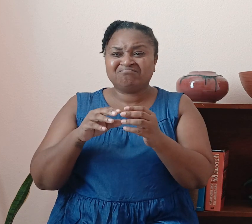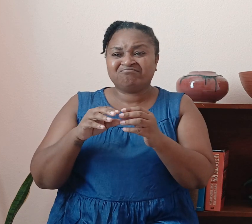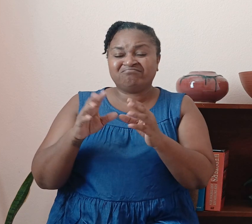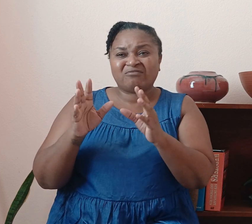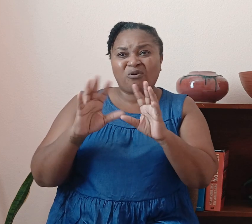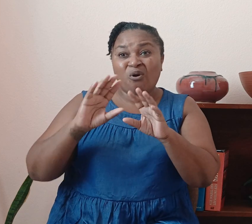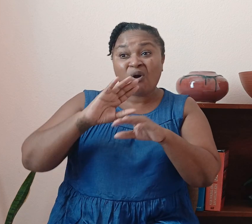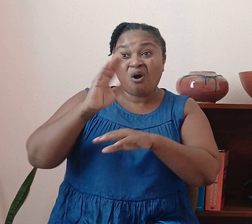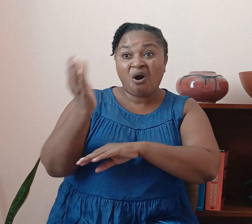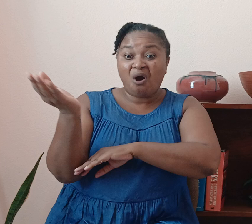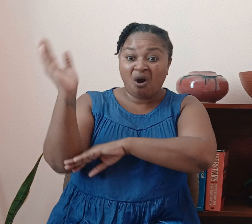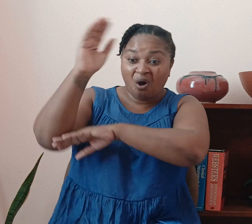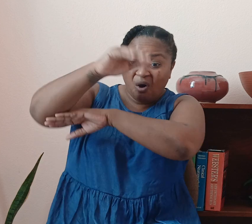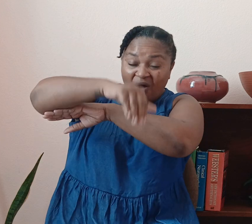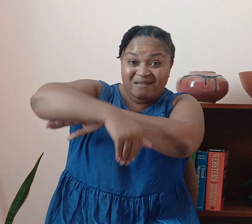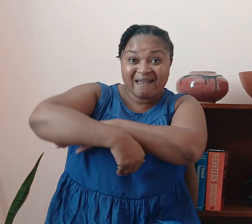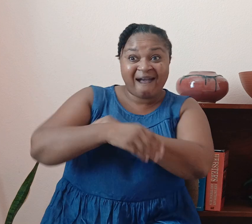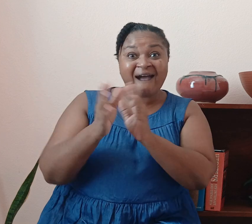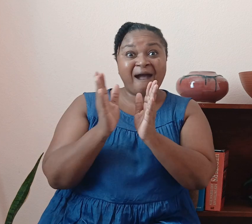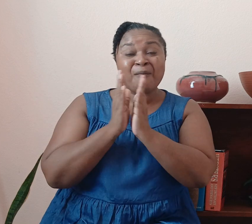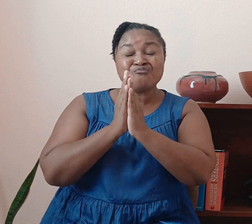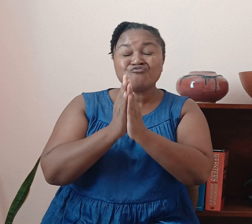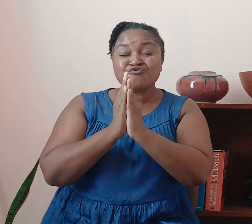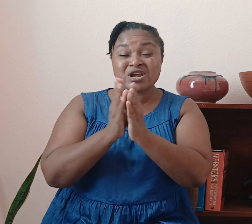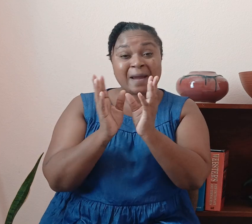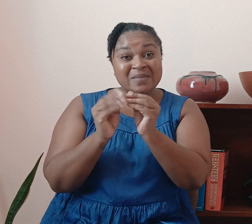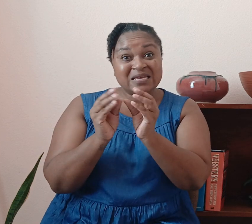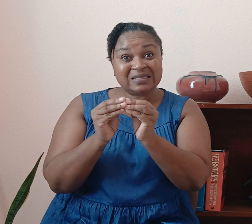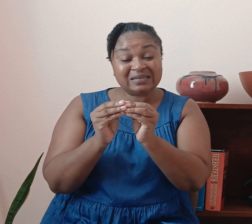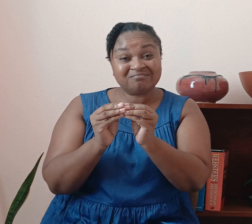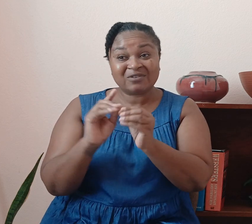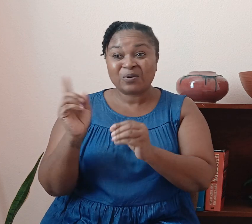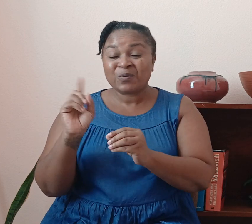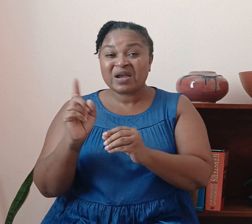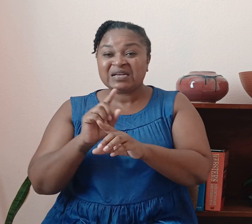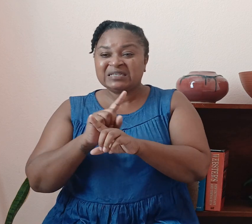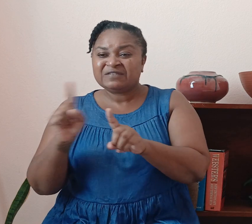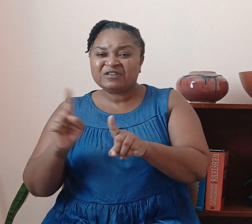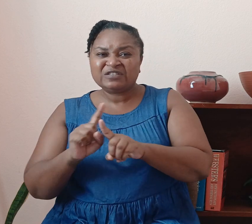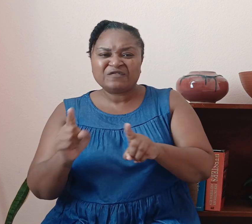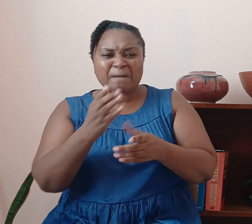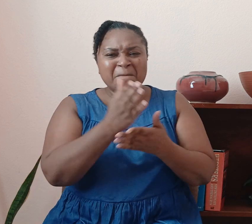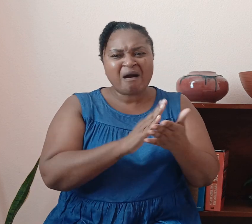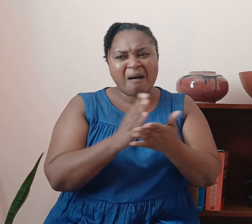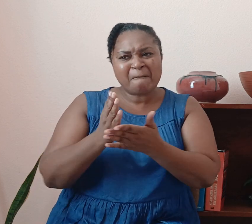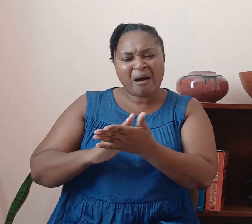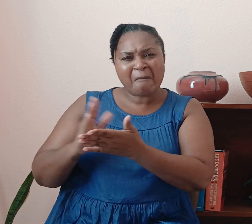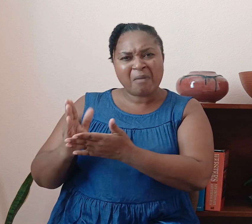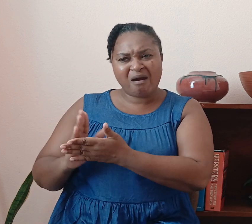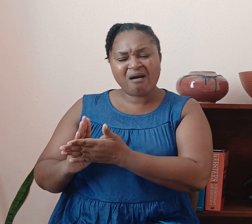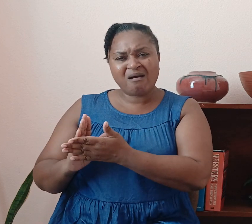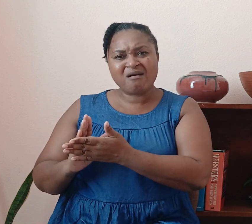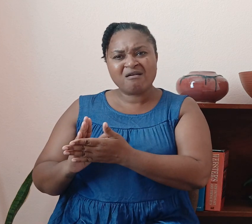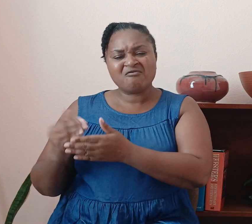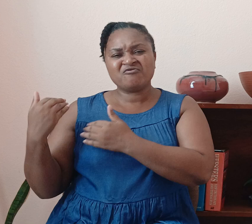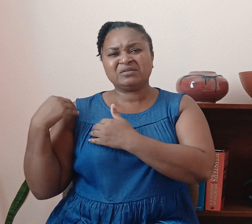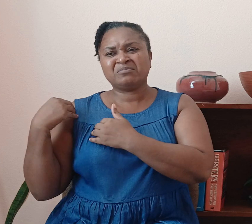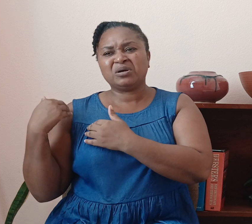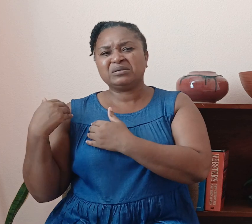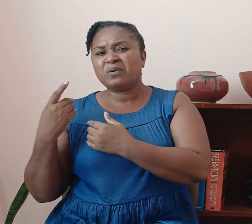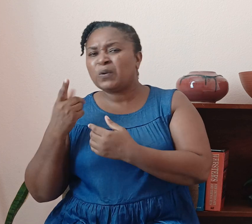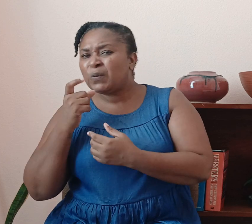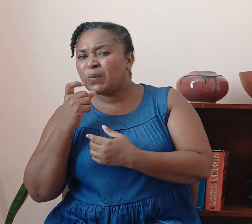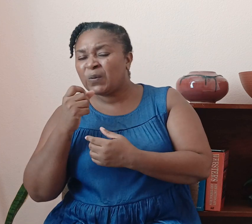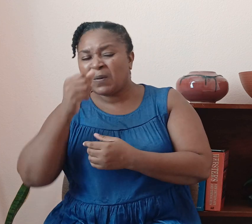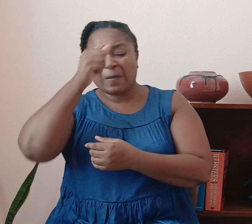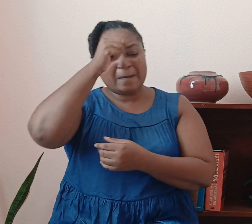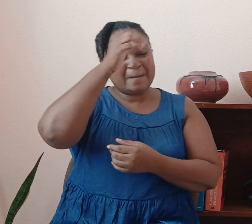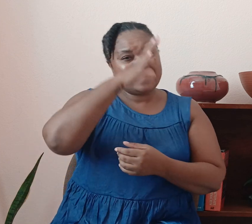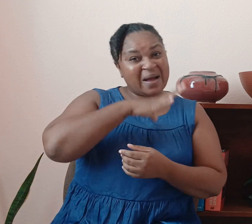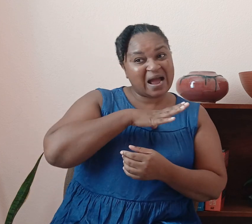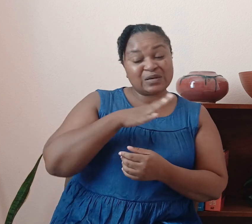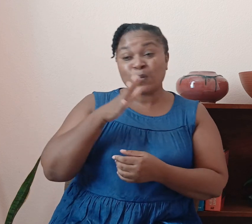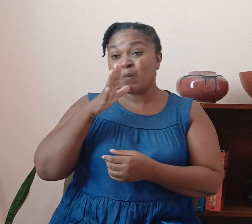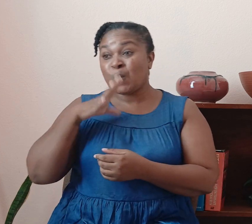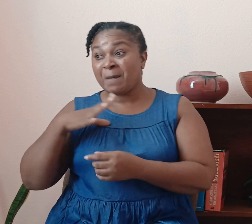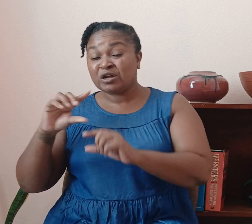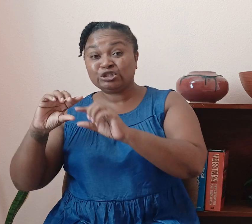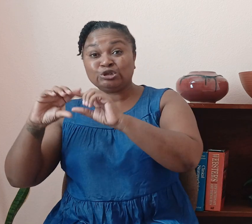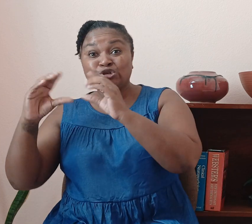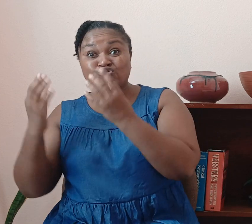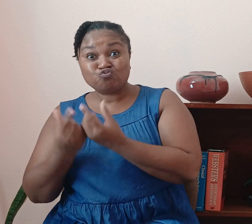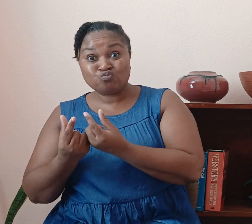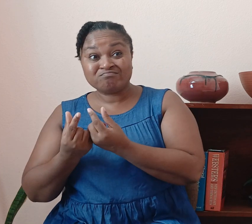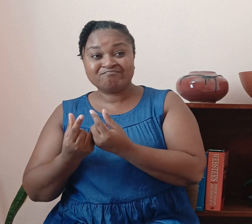which the various sections were entrusted to the men’s and women’s group, the young adult group,